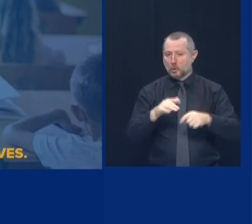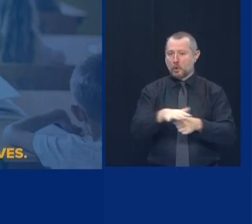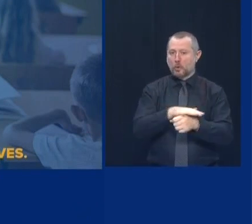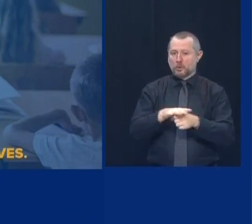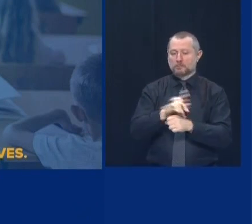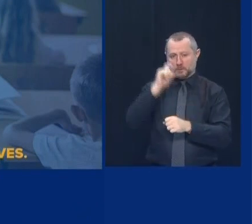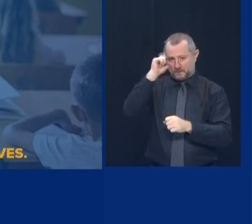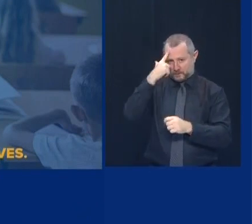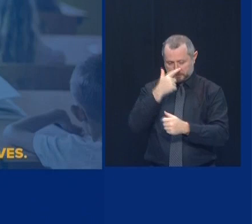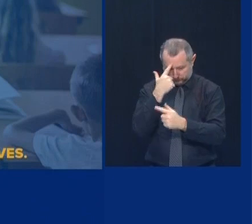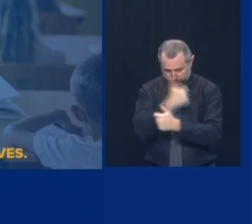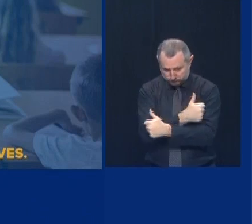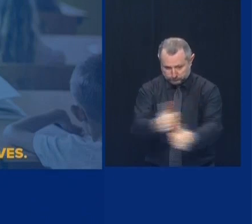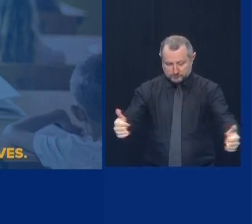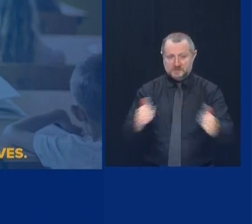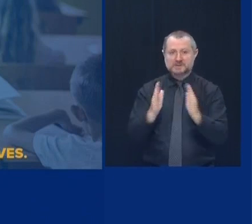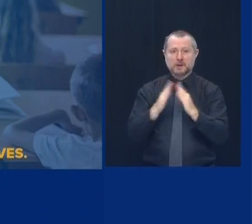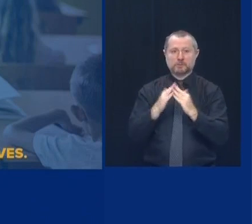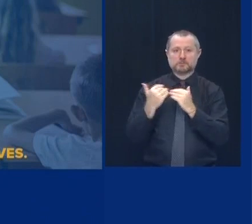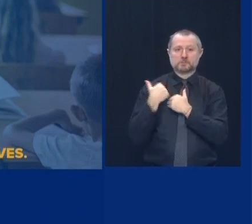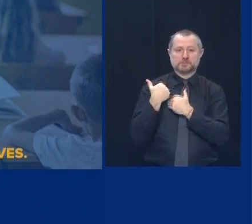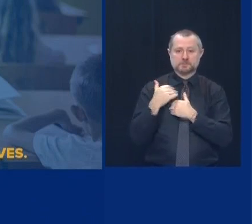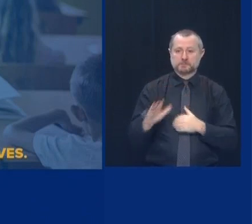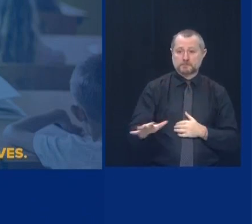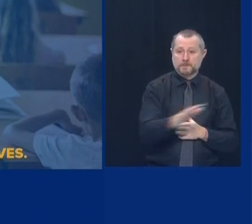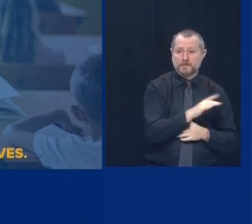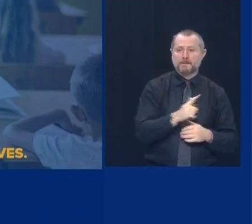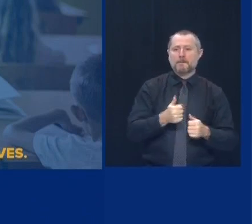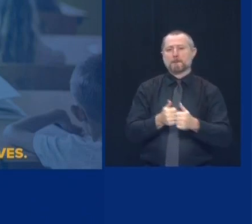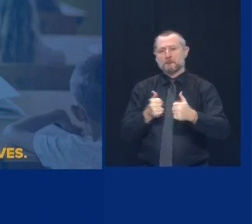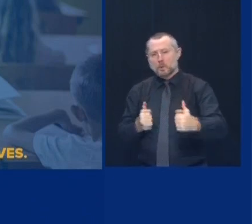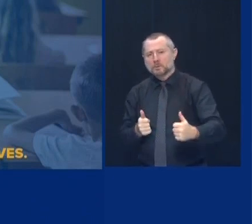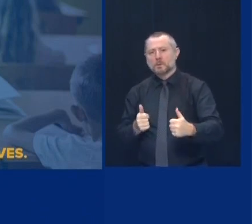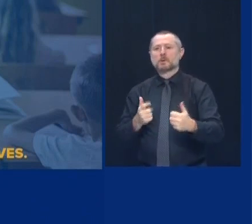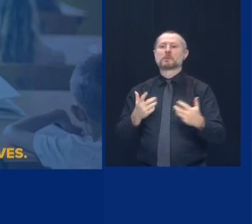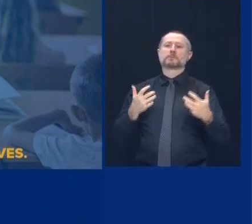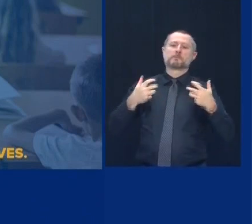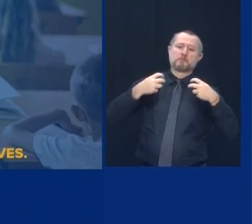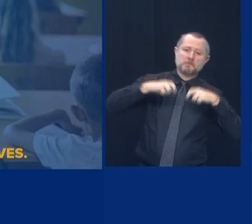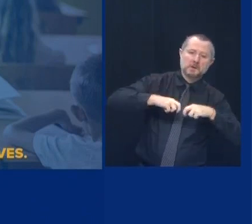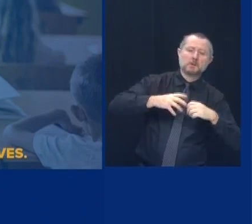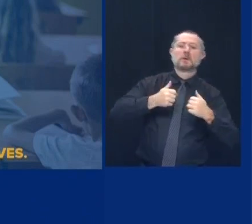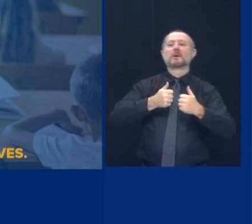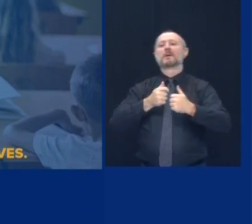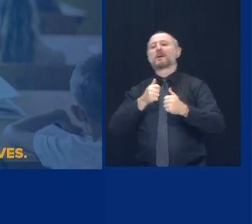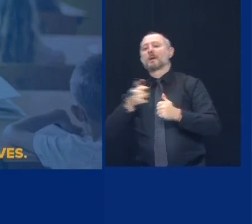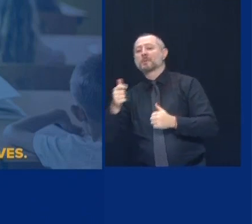LOCALITIES ARE VERYo7Oe1 WHAT THE LAW SAYS UP TO 3%, LOCAL GOVERNMENTS, YOU ARE IN